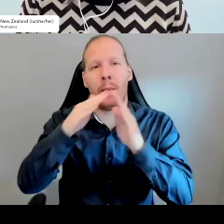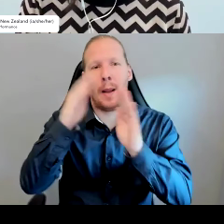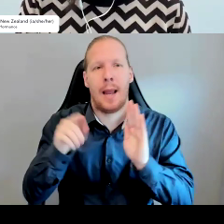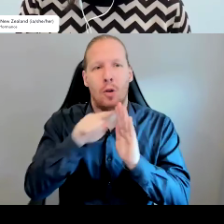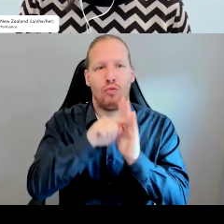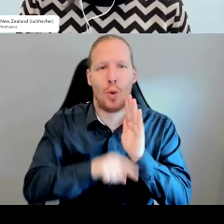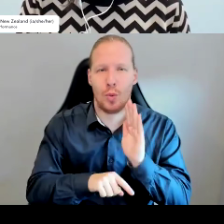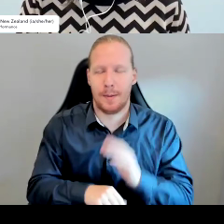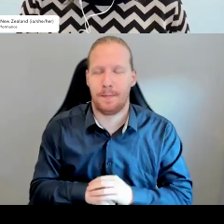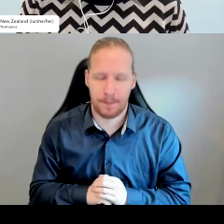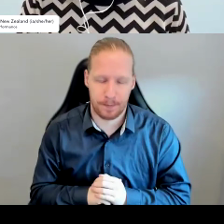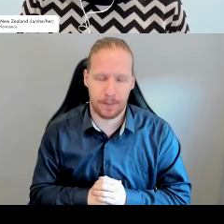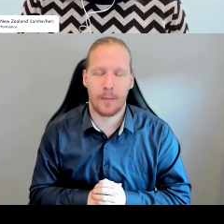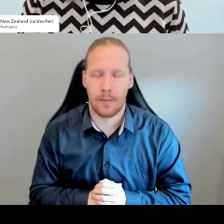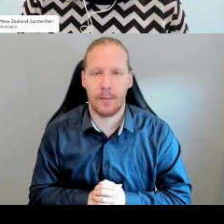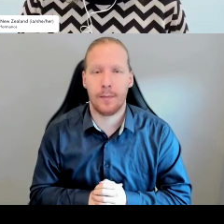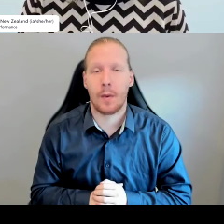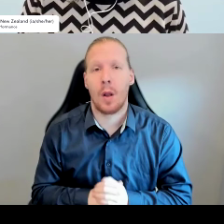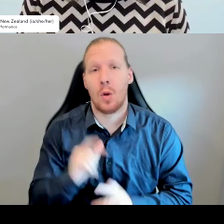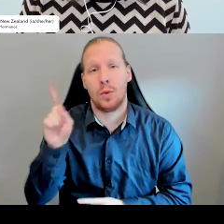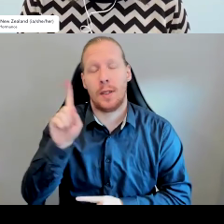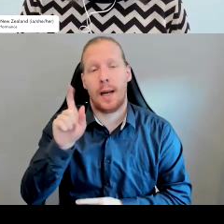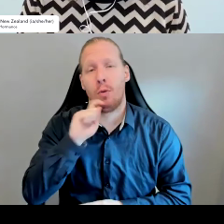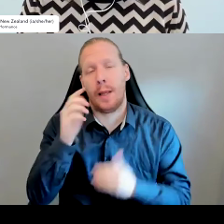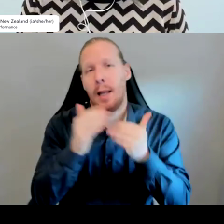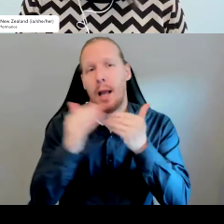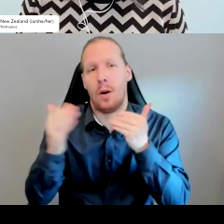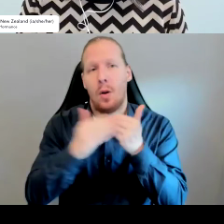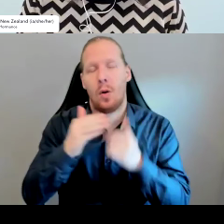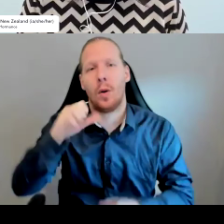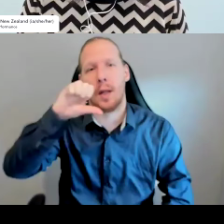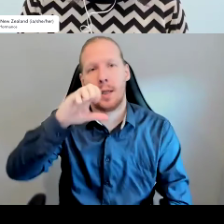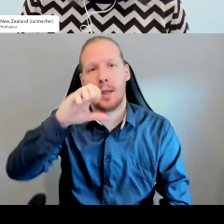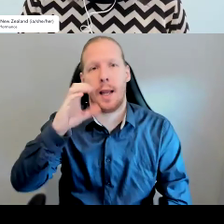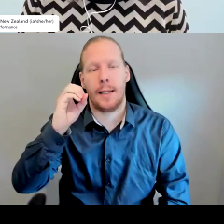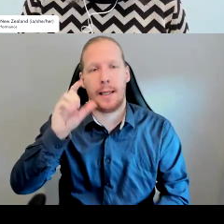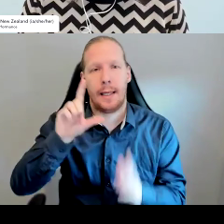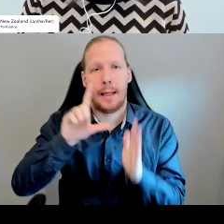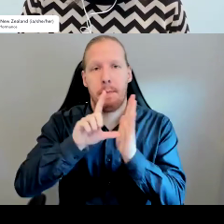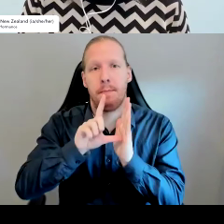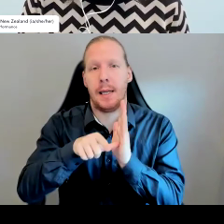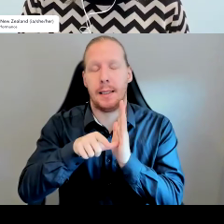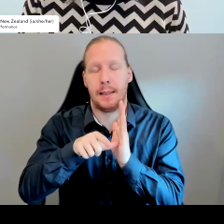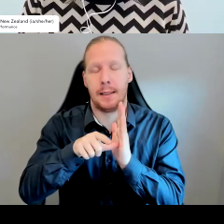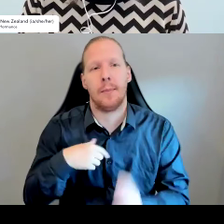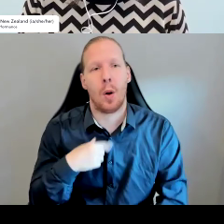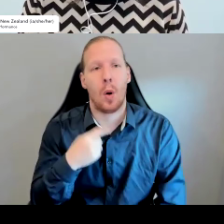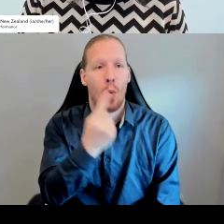This session will run for 90 minutes. The first 60 minutes is the main presentation from Andrew.